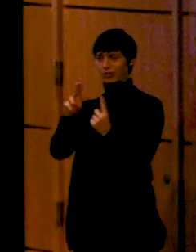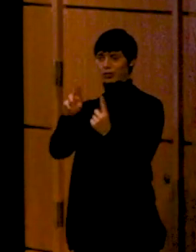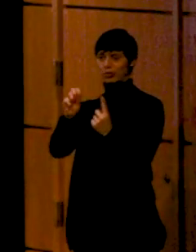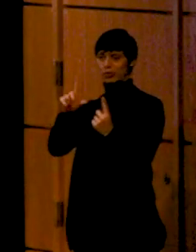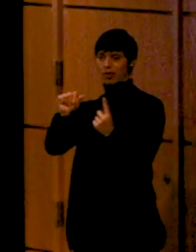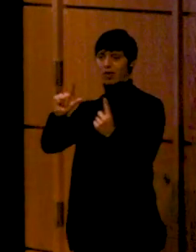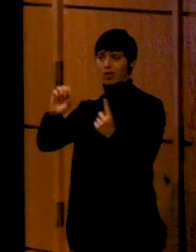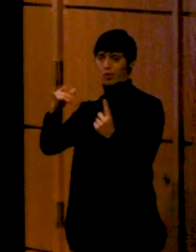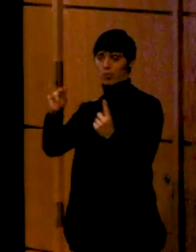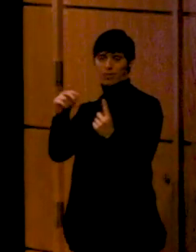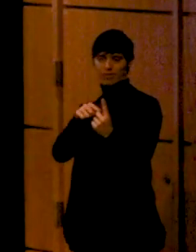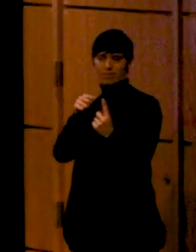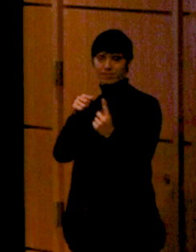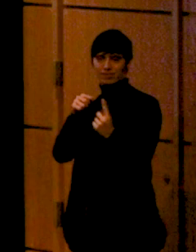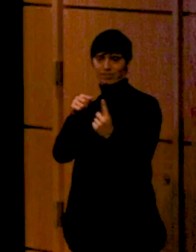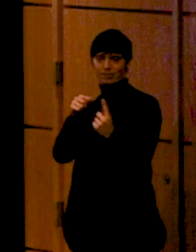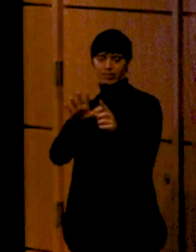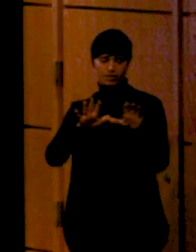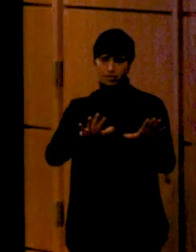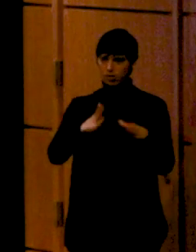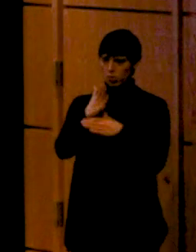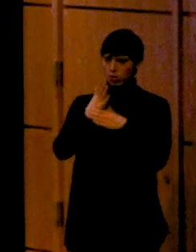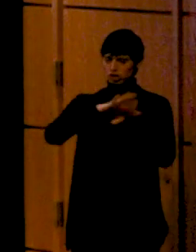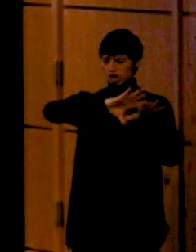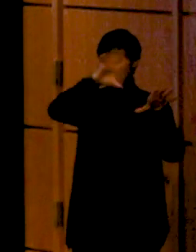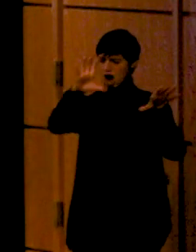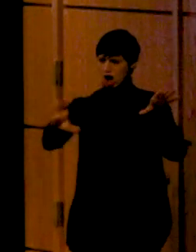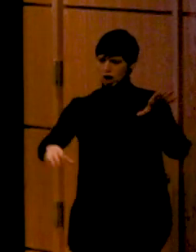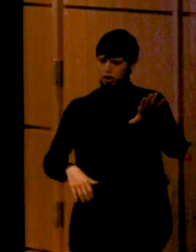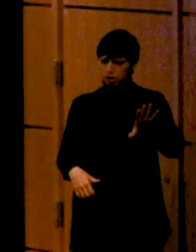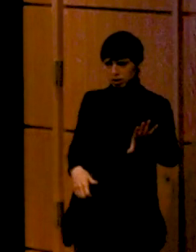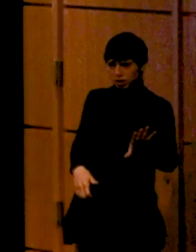out as if stunned by this experience.